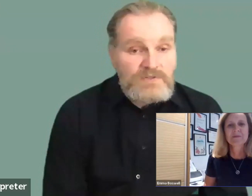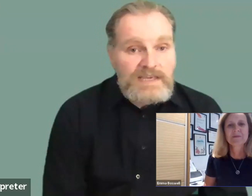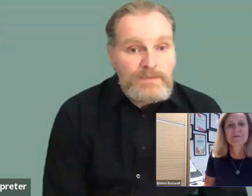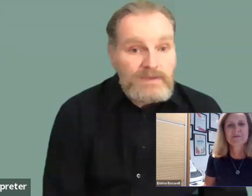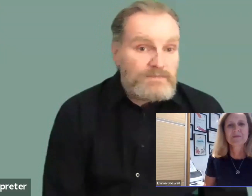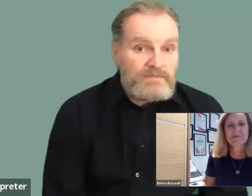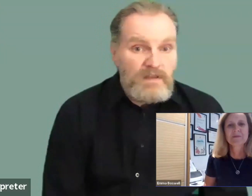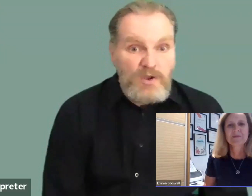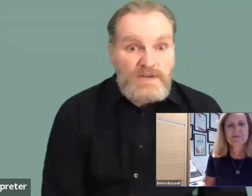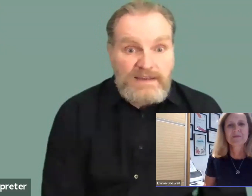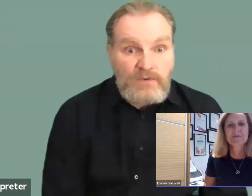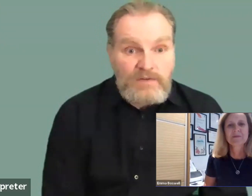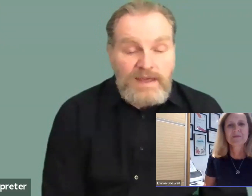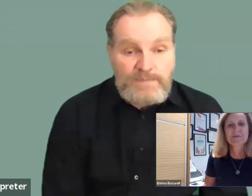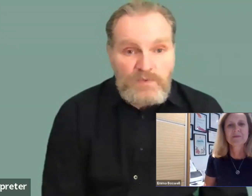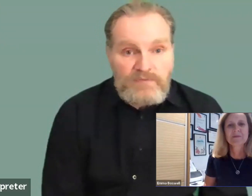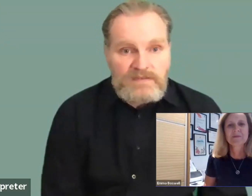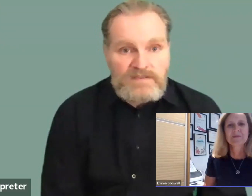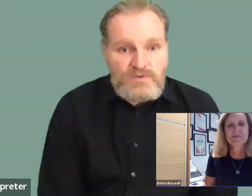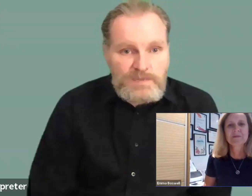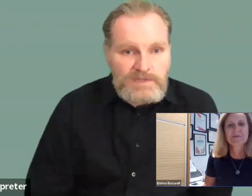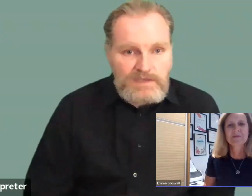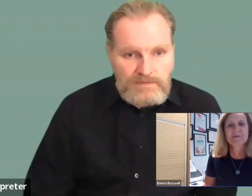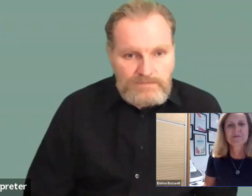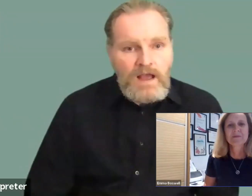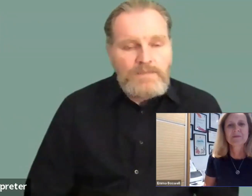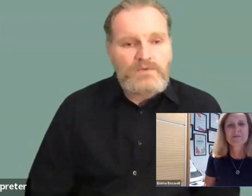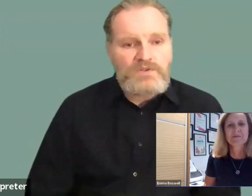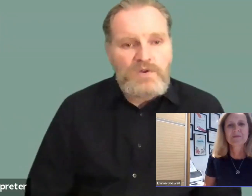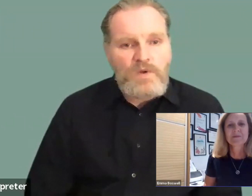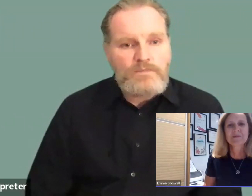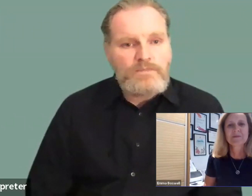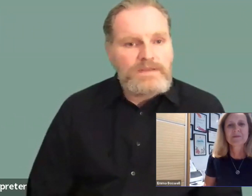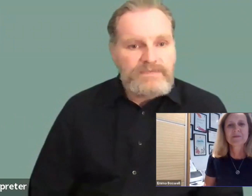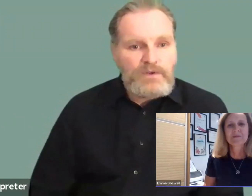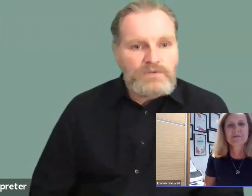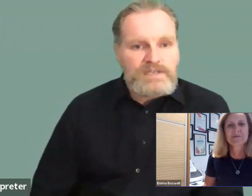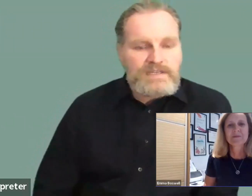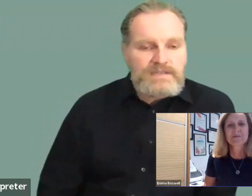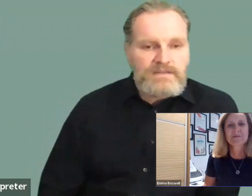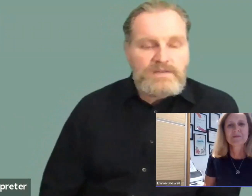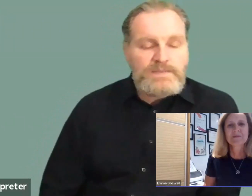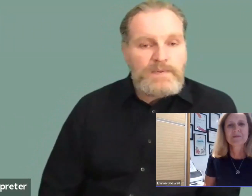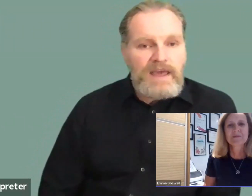to keep a good eye on absolutely everything, so to speak. There's also difficulties that people